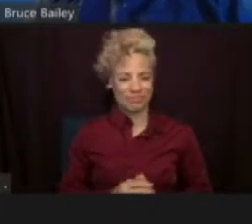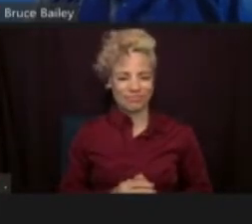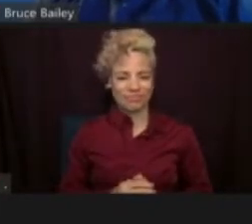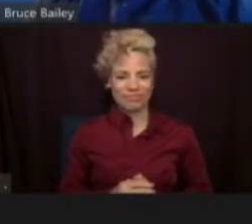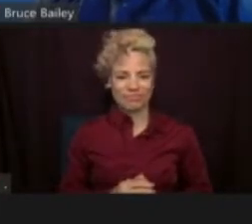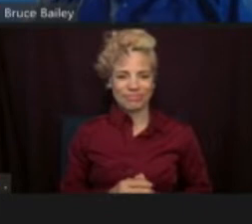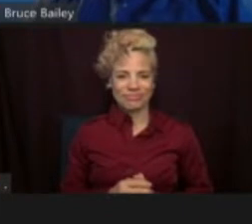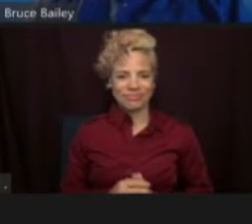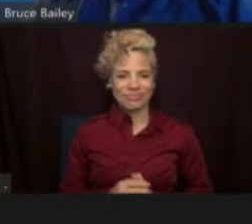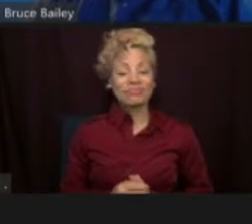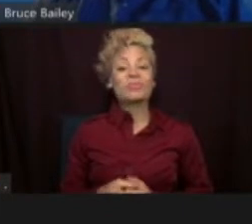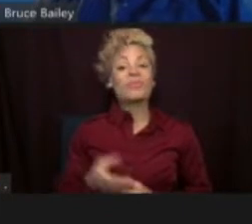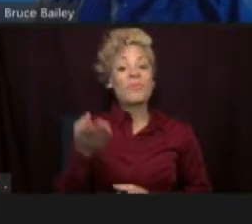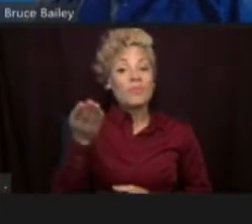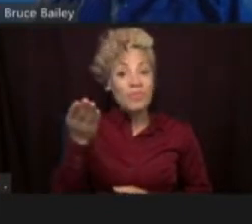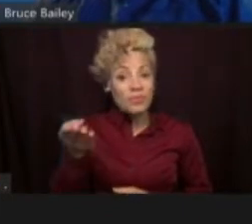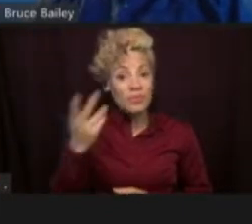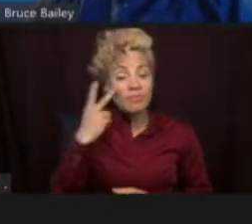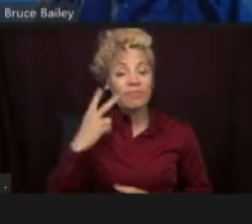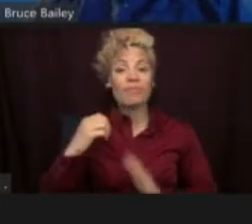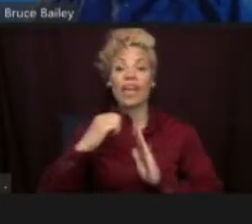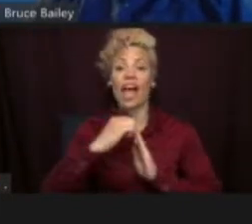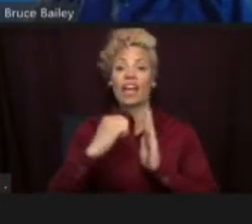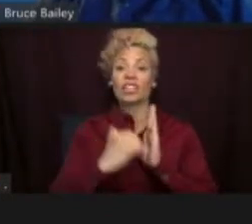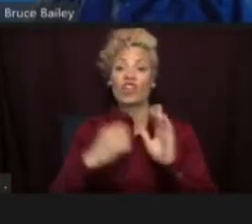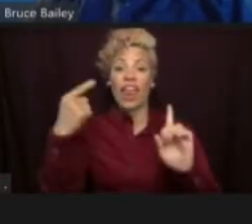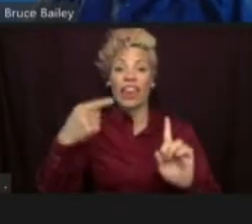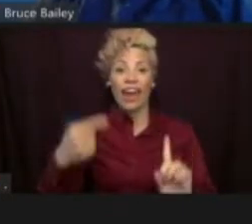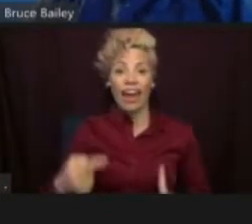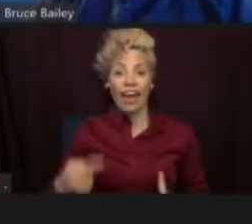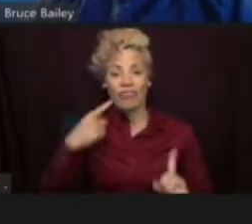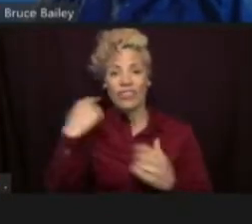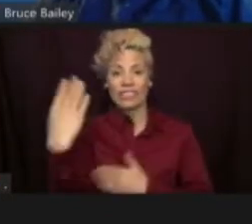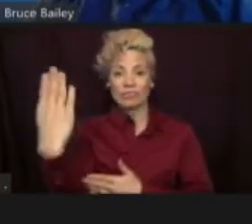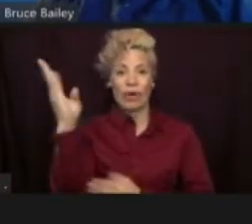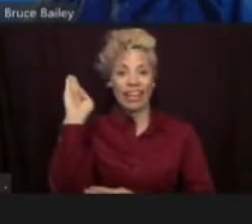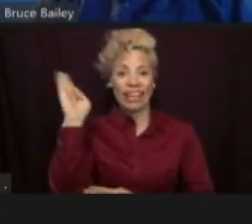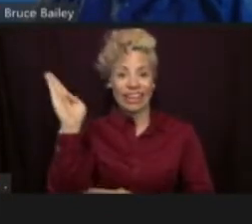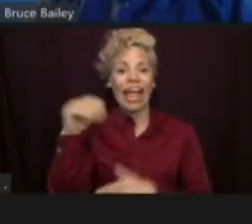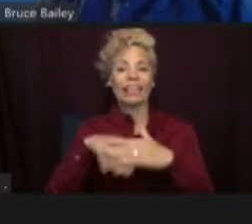On this slide the agenda for today's presentation, "Accessibility in the Federal Workspace,"